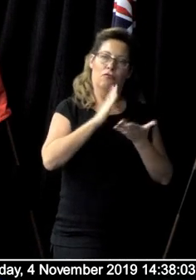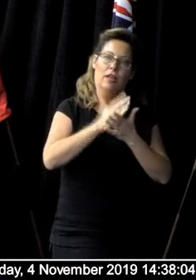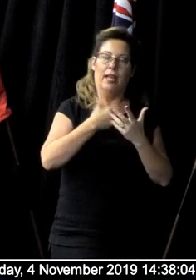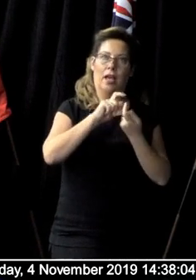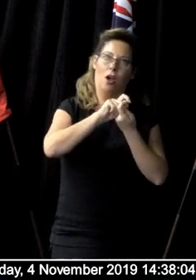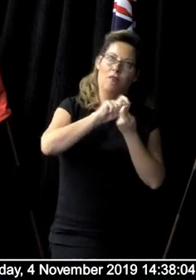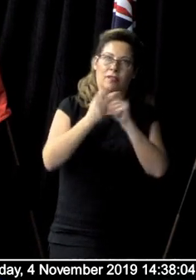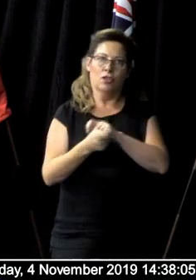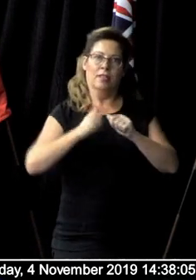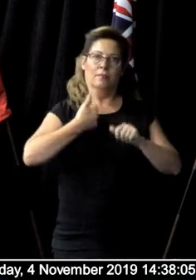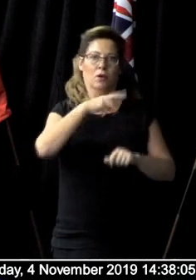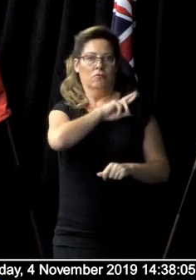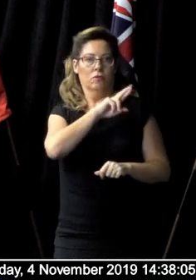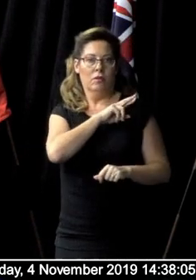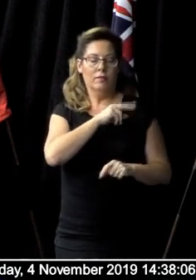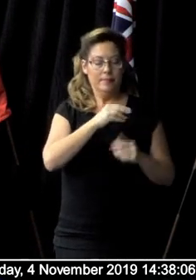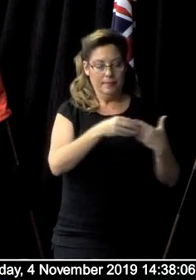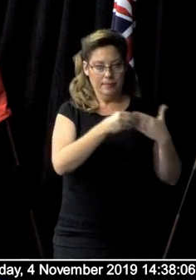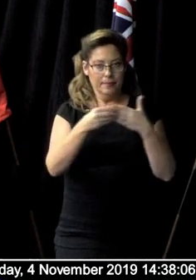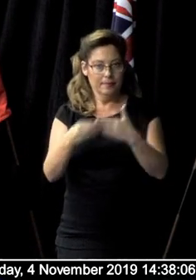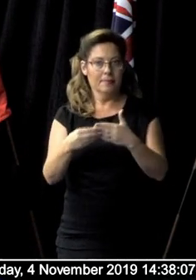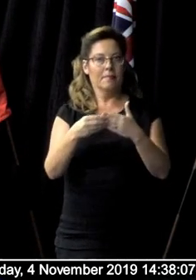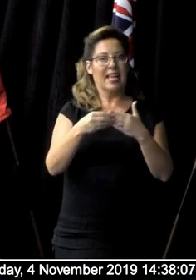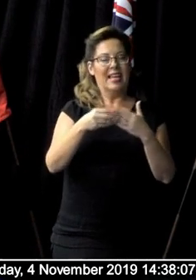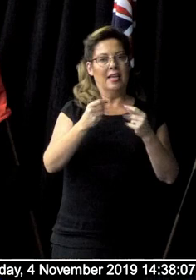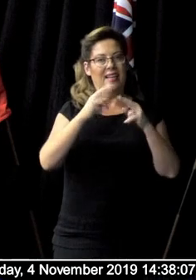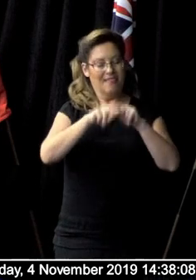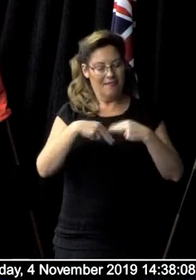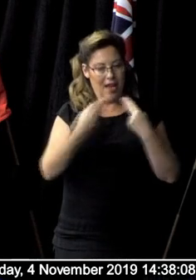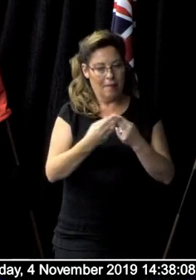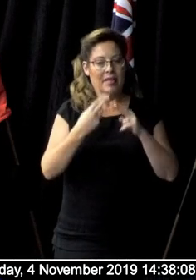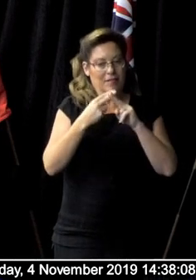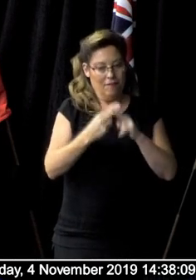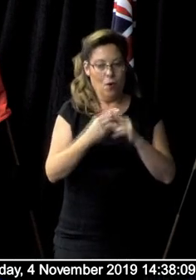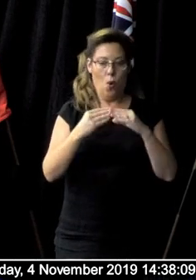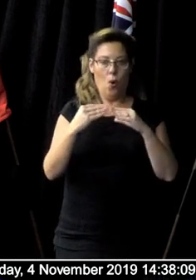the Families for Inclusive Education Project which has been funded by the Department of Education.